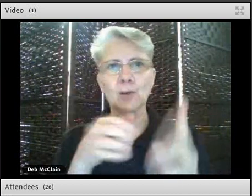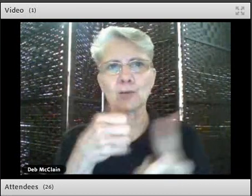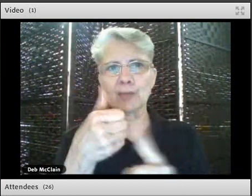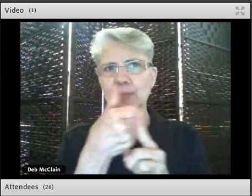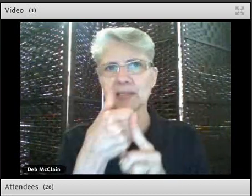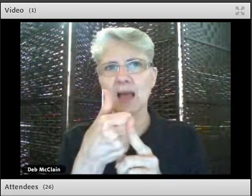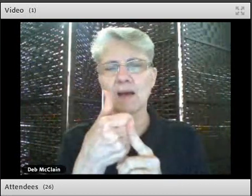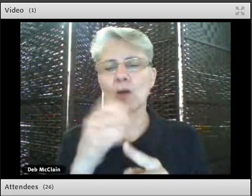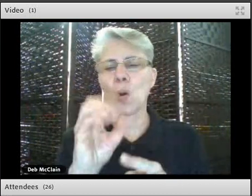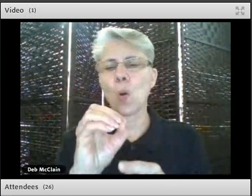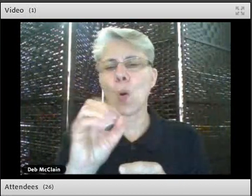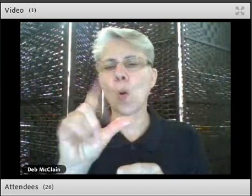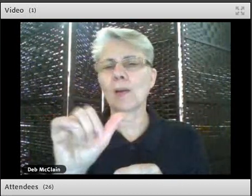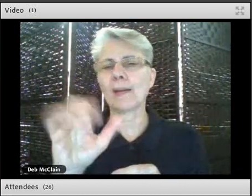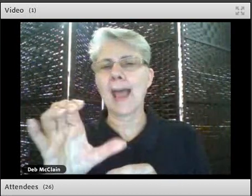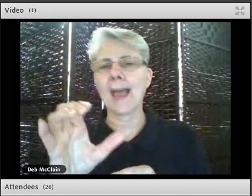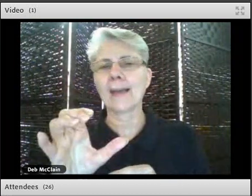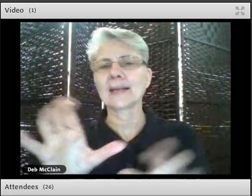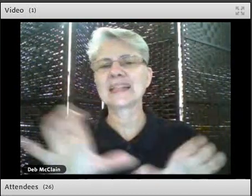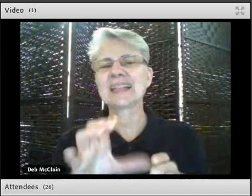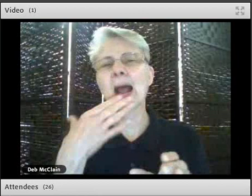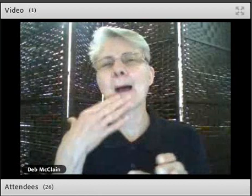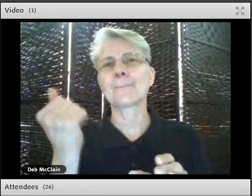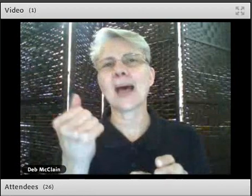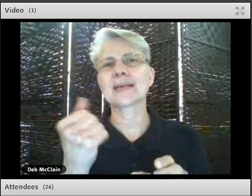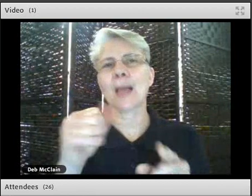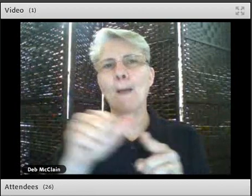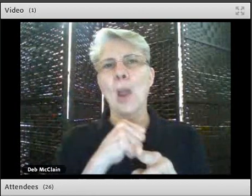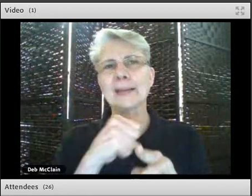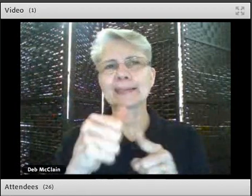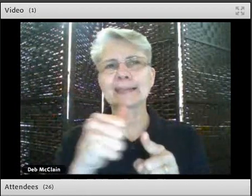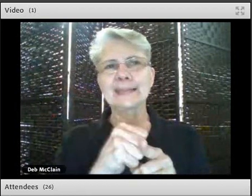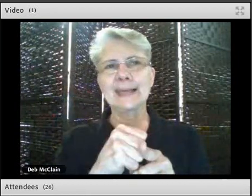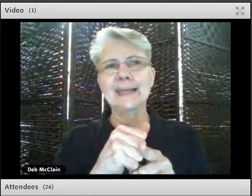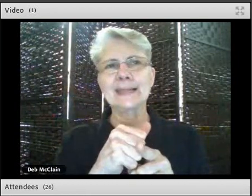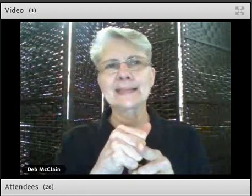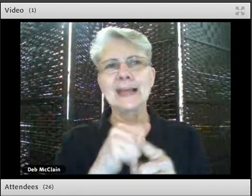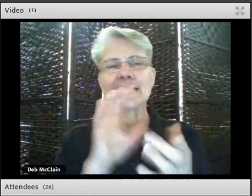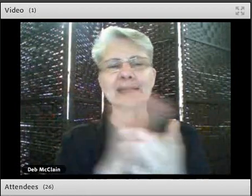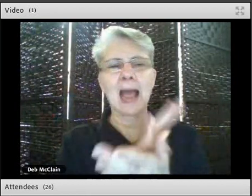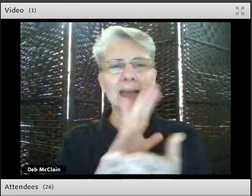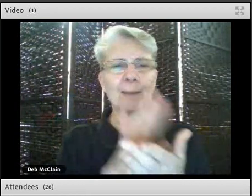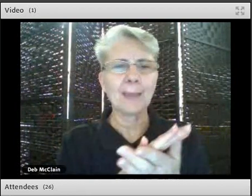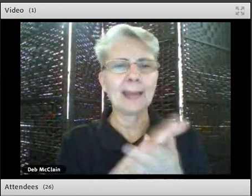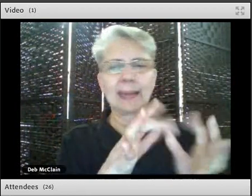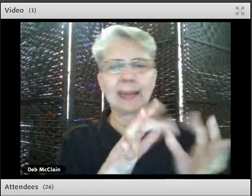to get all of that information right. Digital File Characteristics.